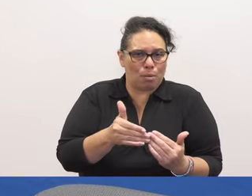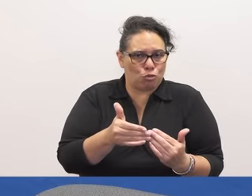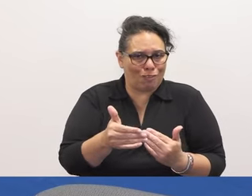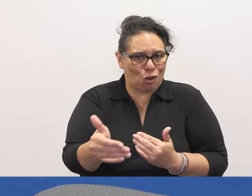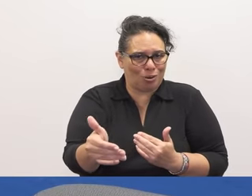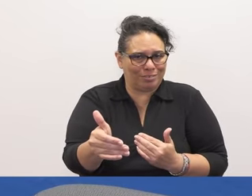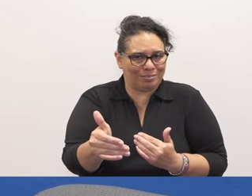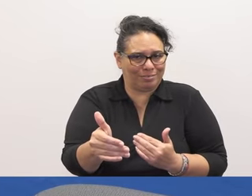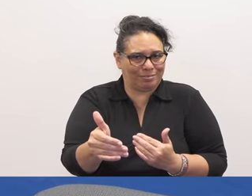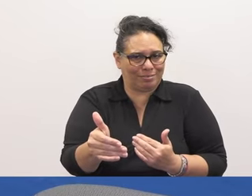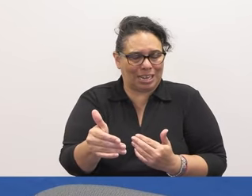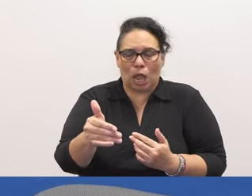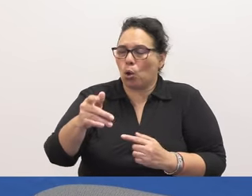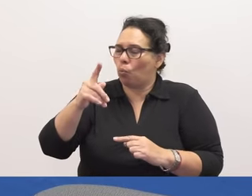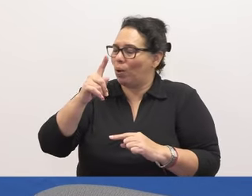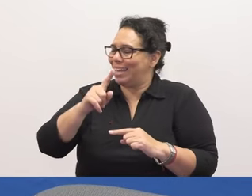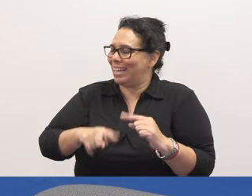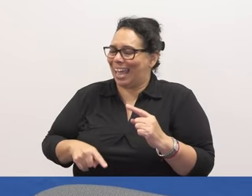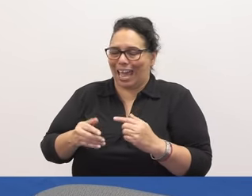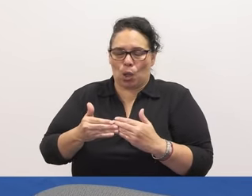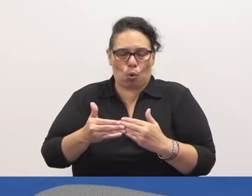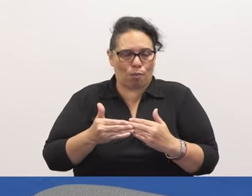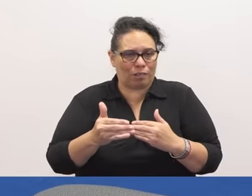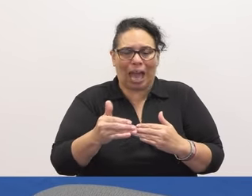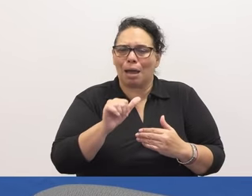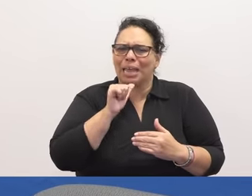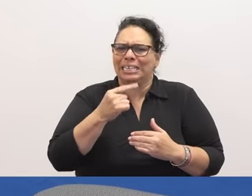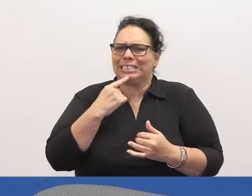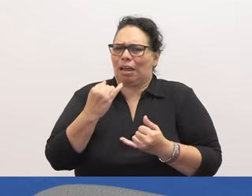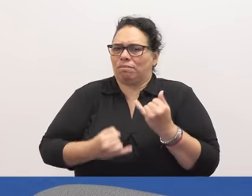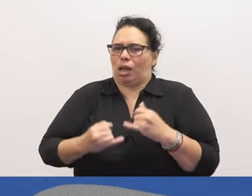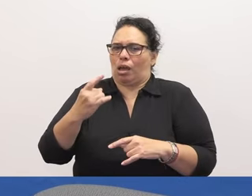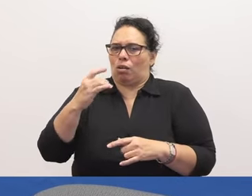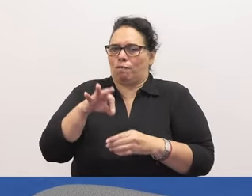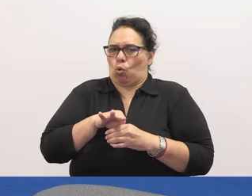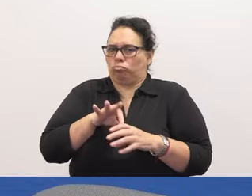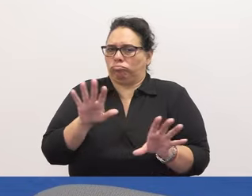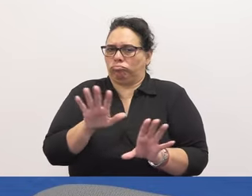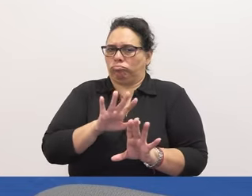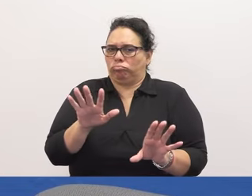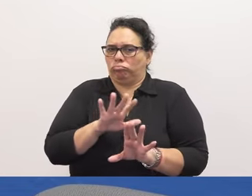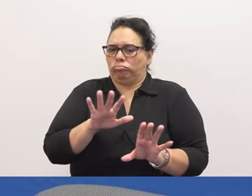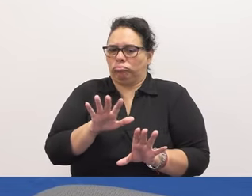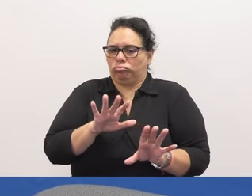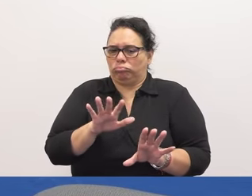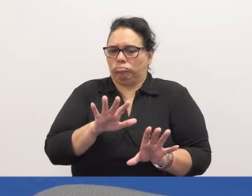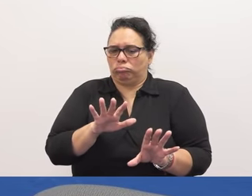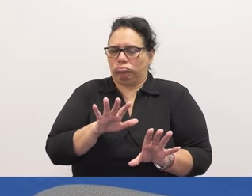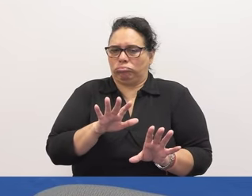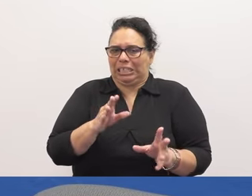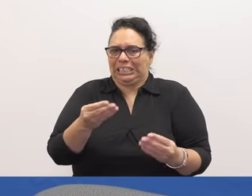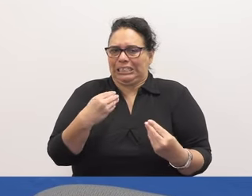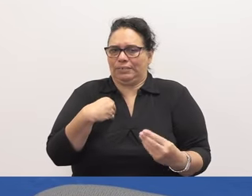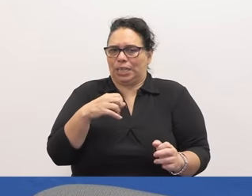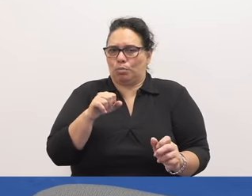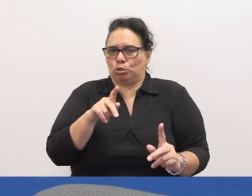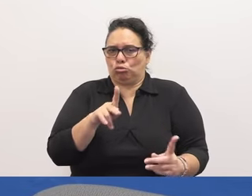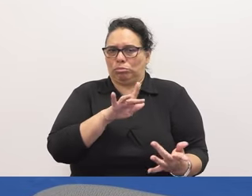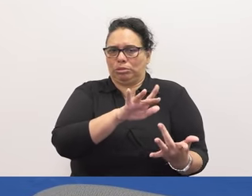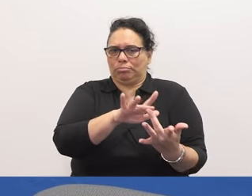I'm not saying take a final vote, and by the way, it may give us an opportunity to reach out to the community